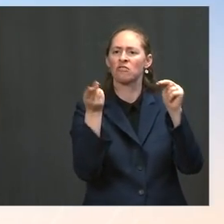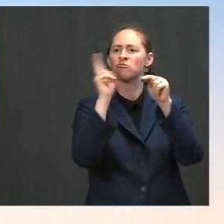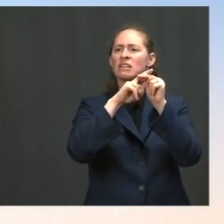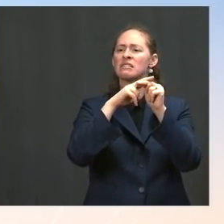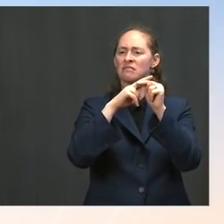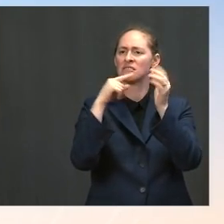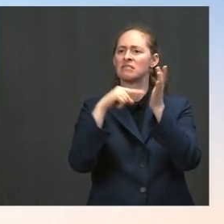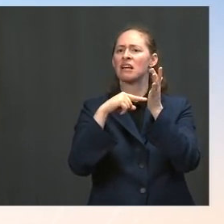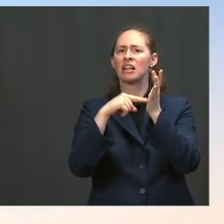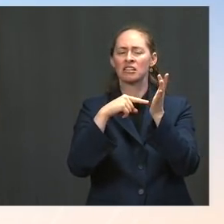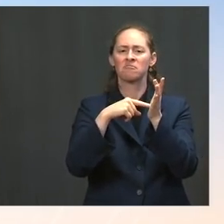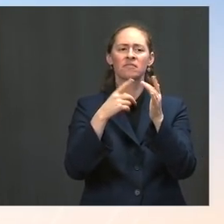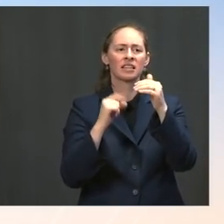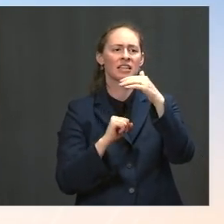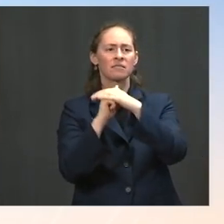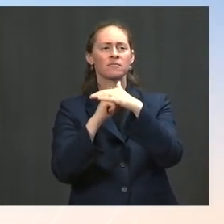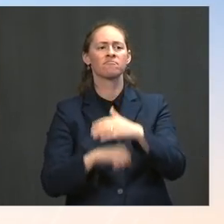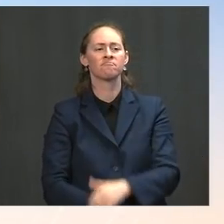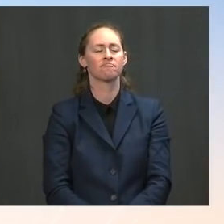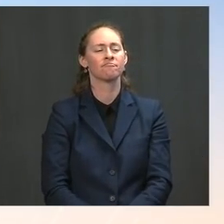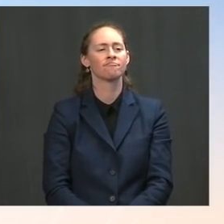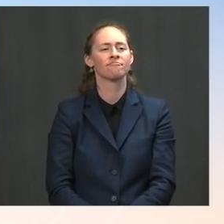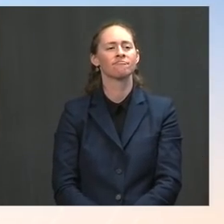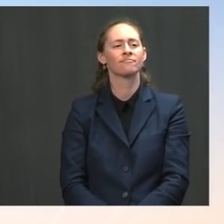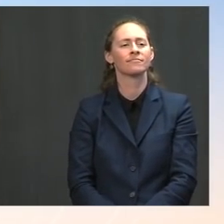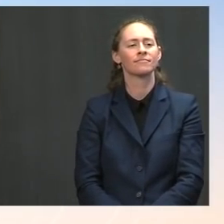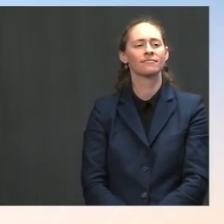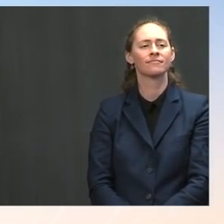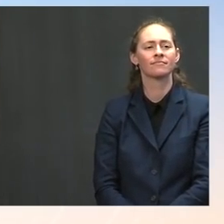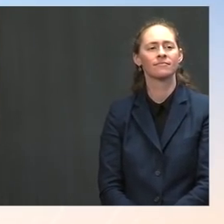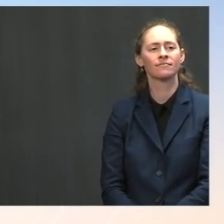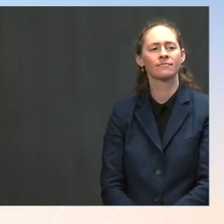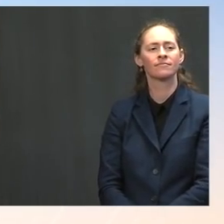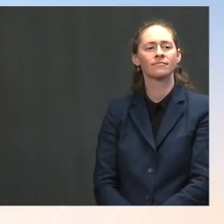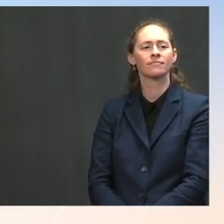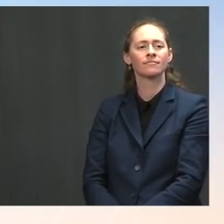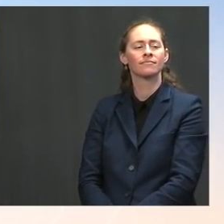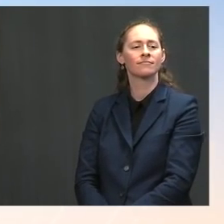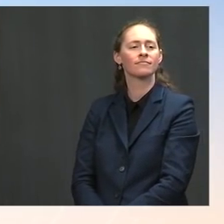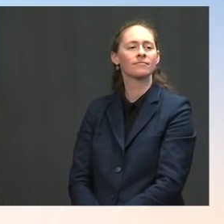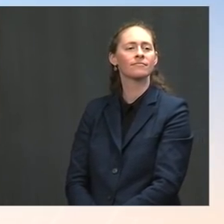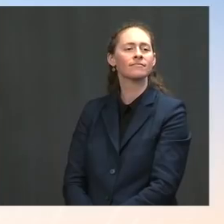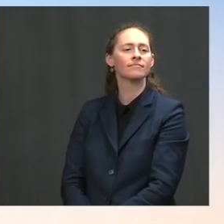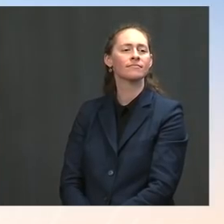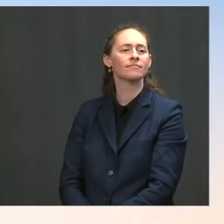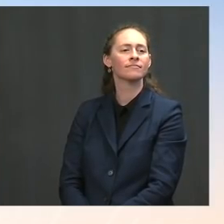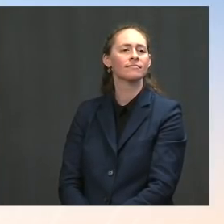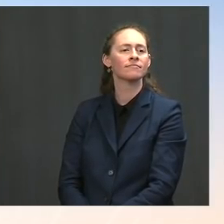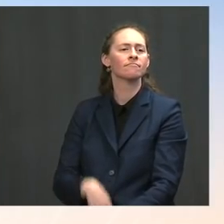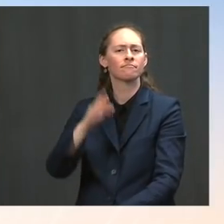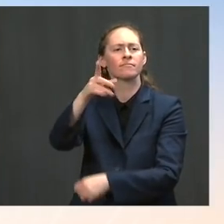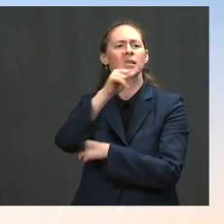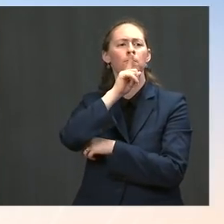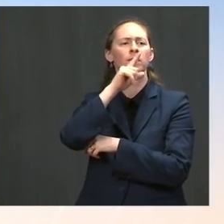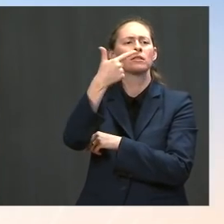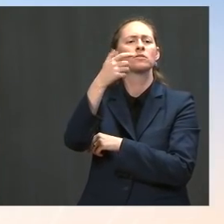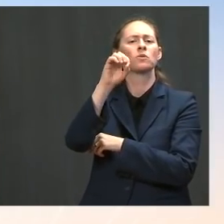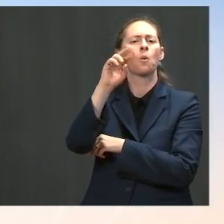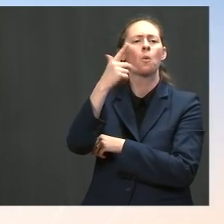The Press: Thanks, Jen. Two questions -- one on a topic we haven't talked about in a while: the George Floyd Justice in Policing Act. Where is that? We understand progressives